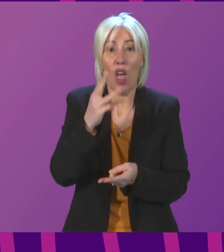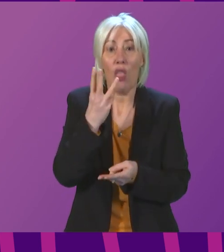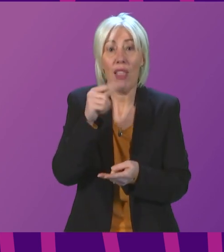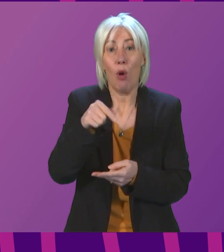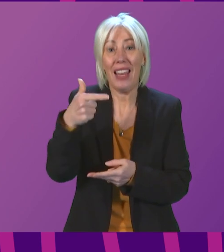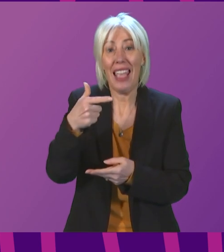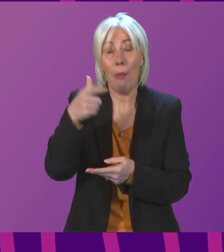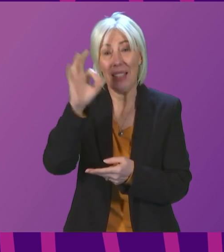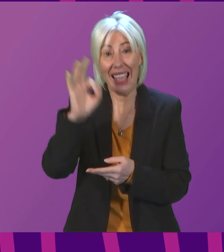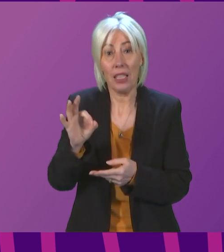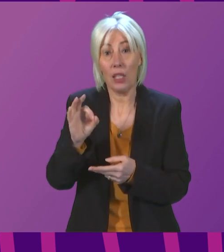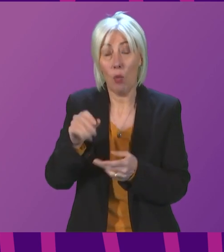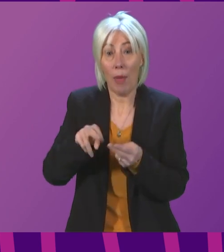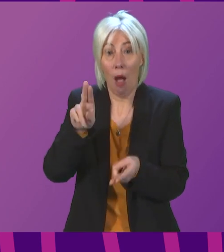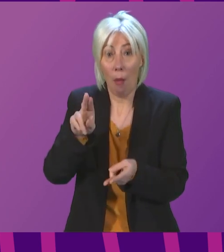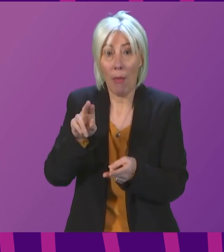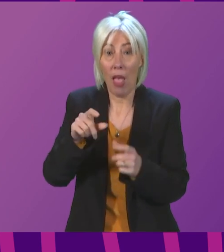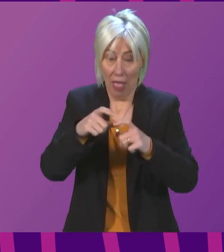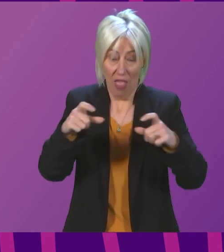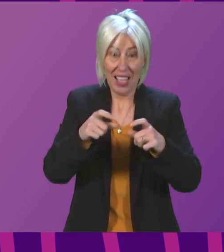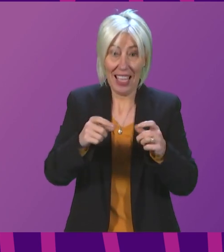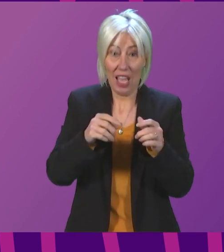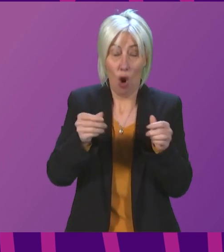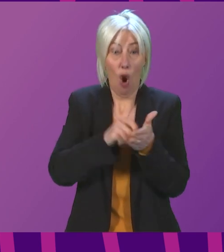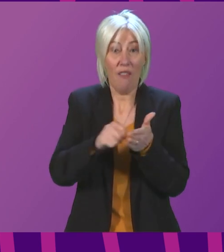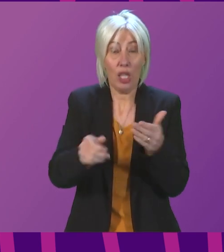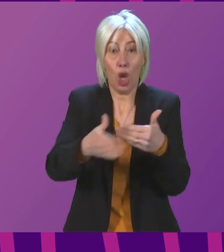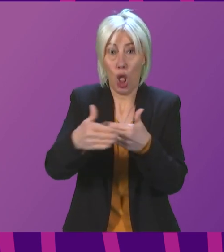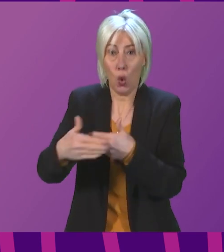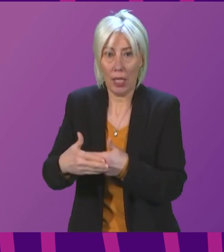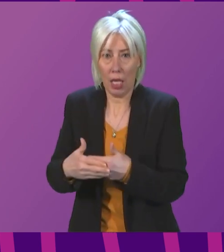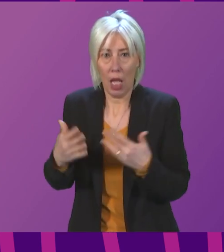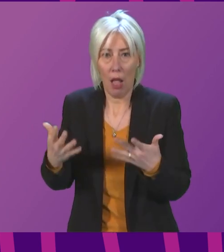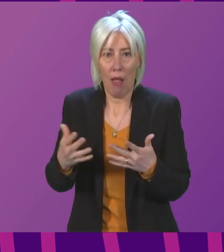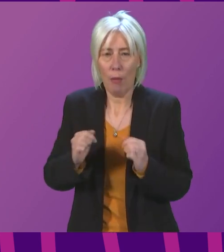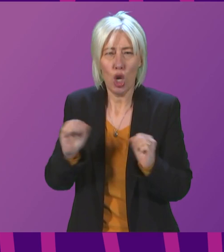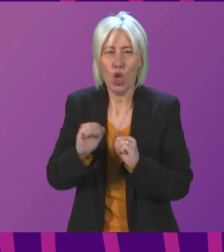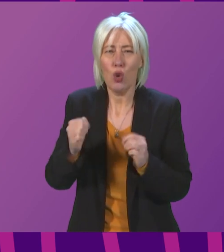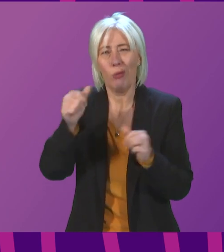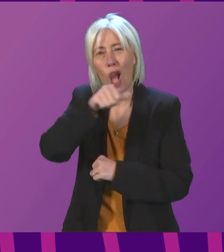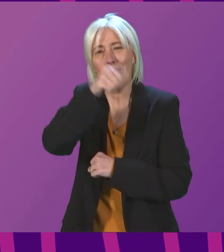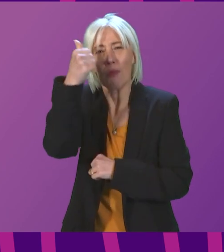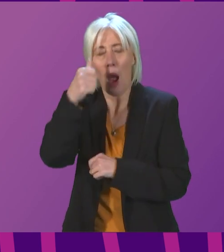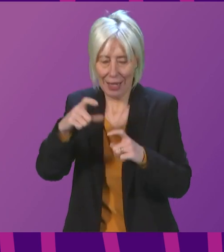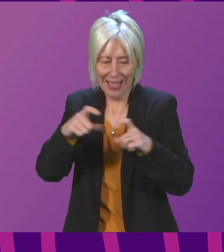week, ticket desks are shutting, and there is still no fully integrated smart ticketing for passengers.